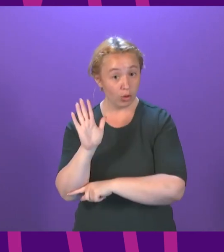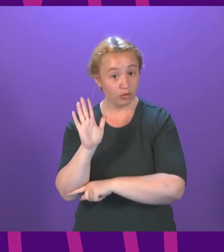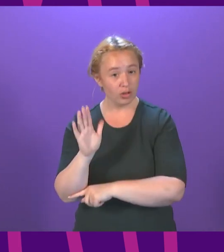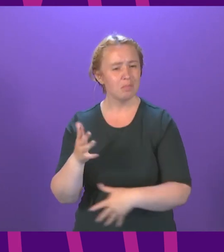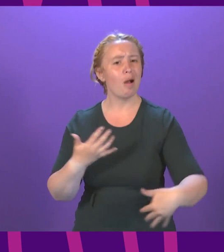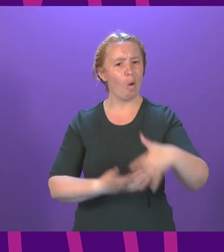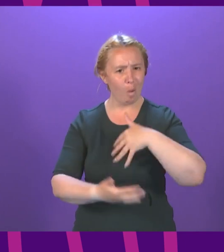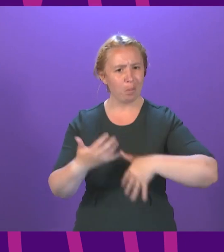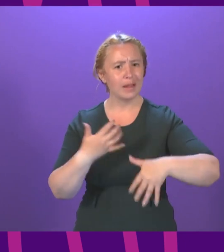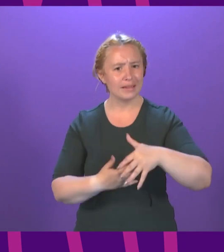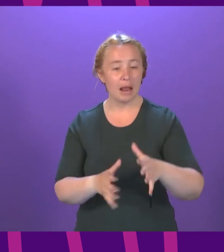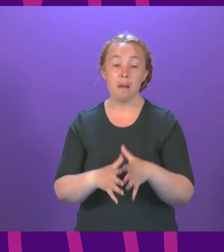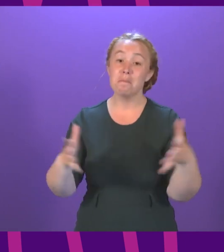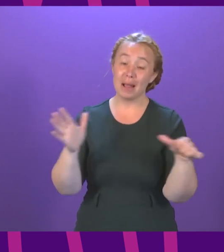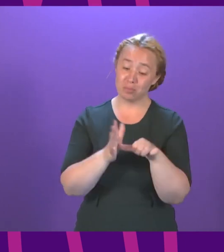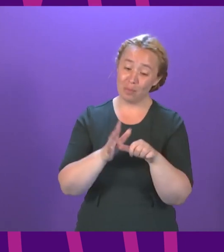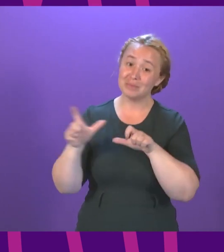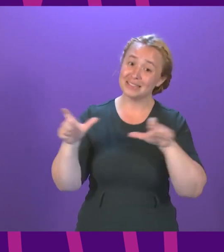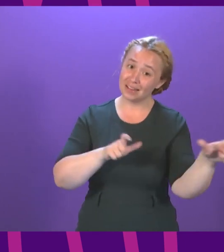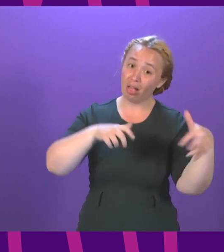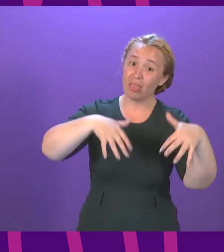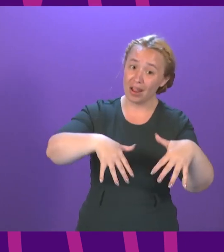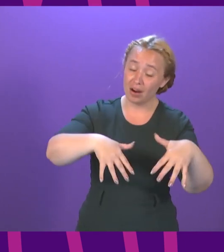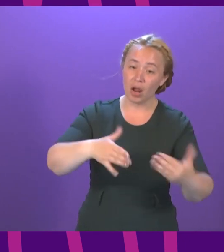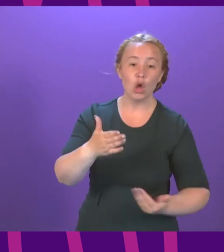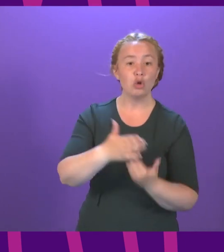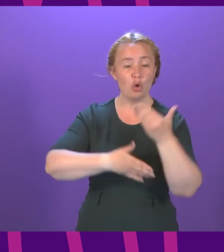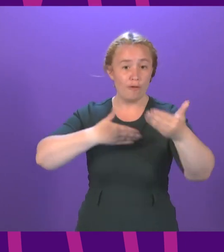but big problems remain. The new phase requires a new approach.